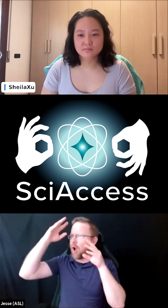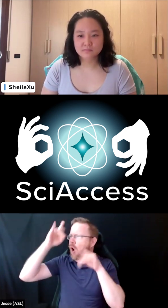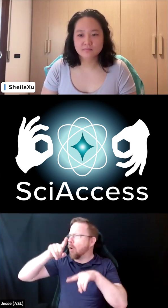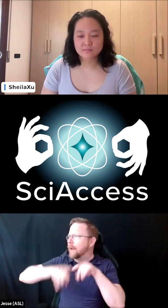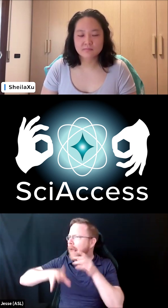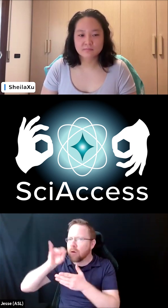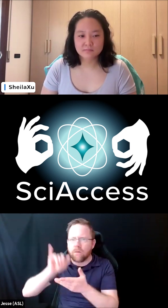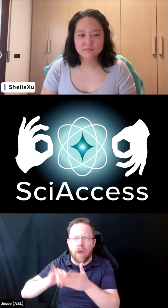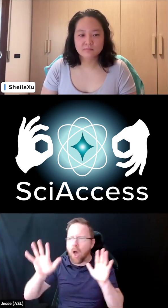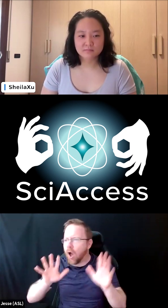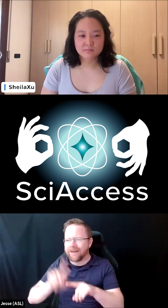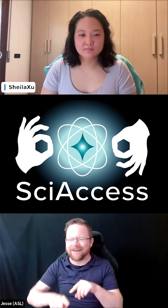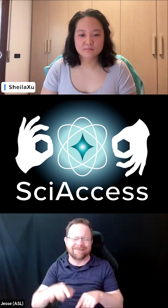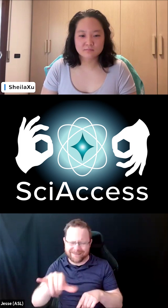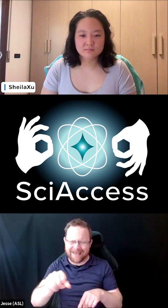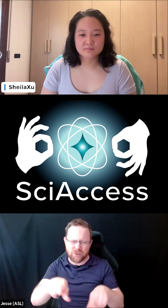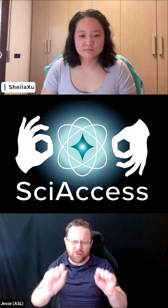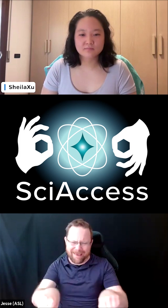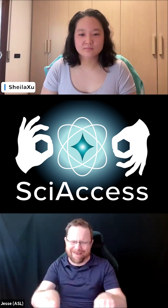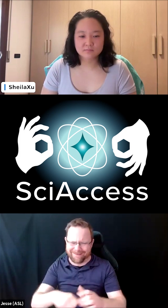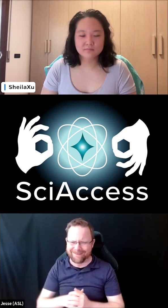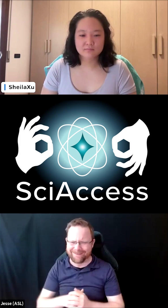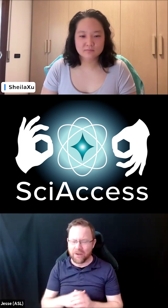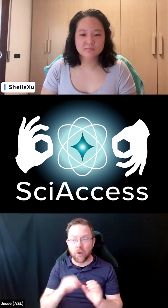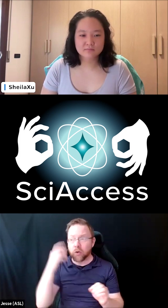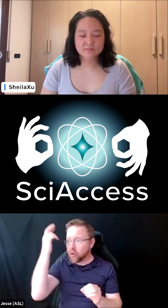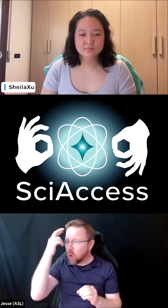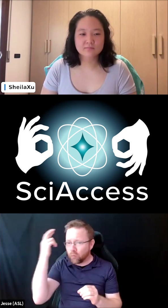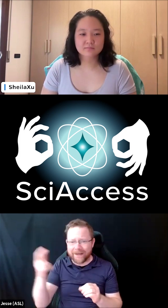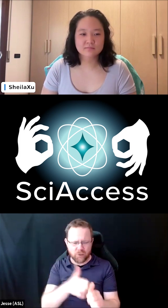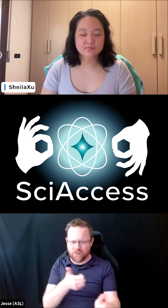not to you can do anything in ASL as you can do in any